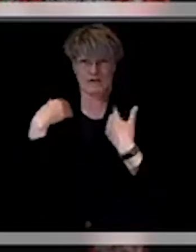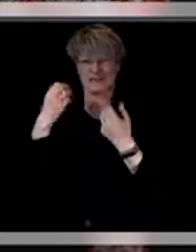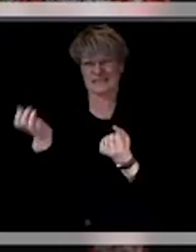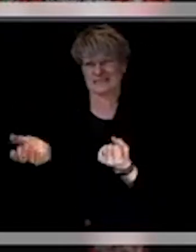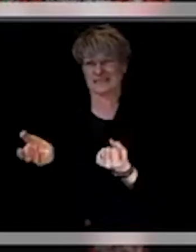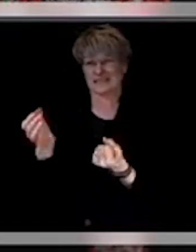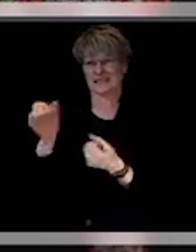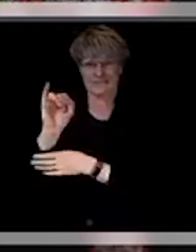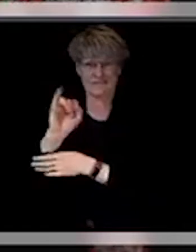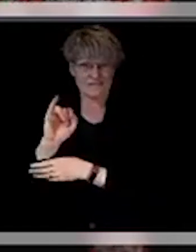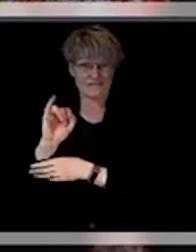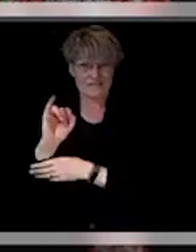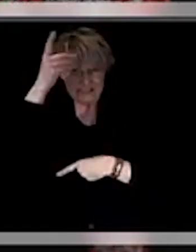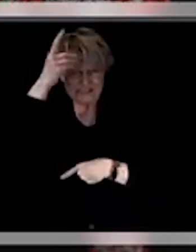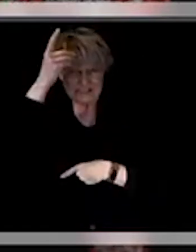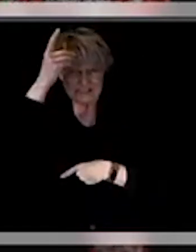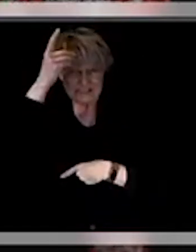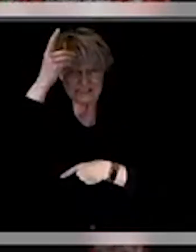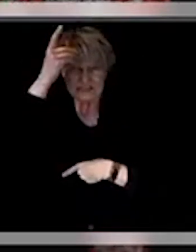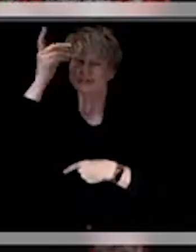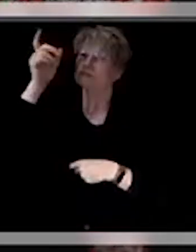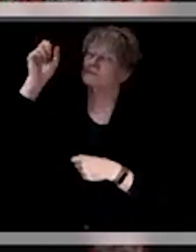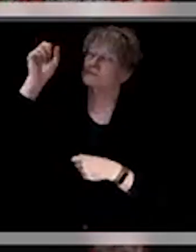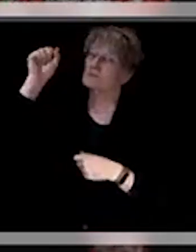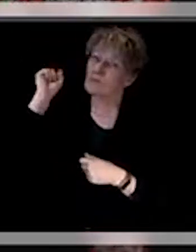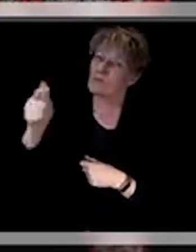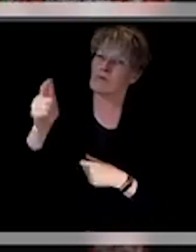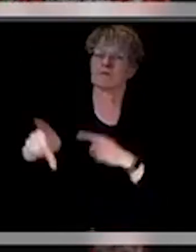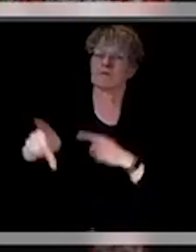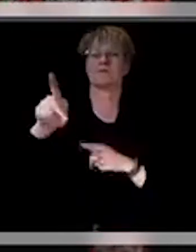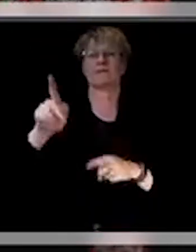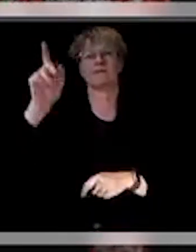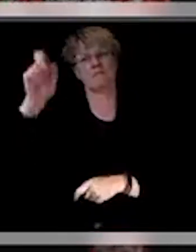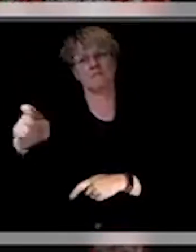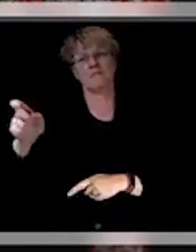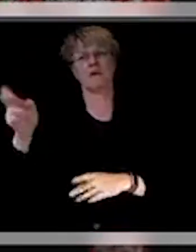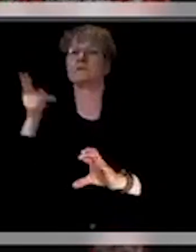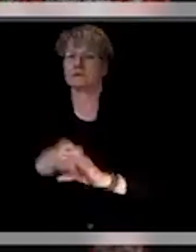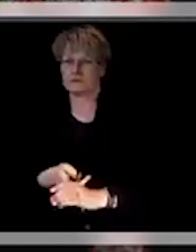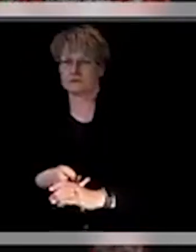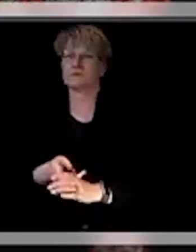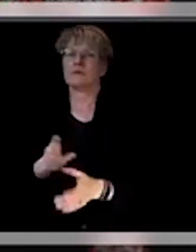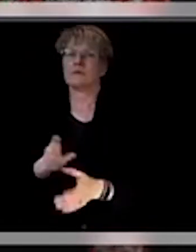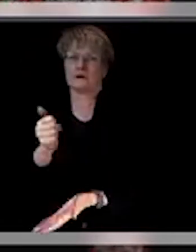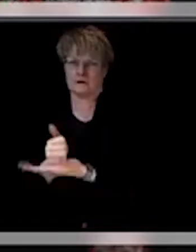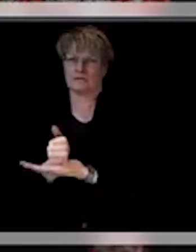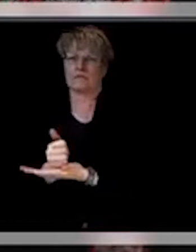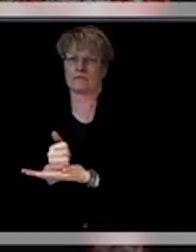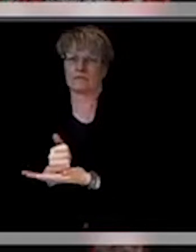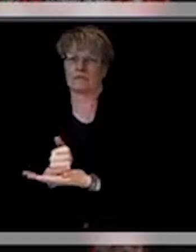does take everyone's participation, because it isn't only about what I do that effects